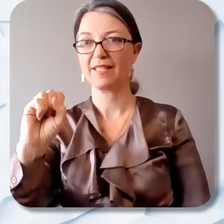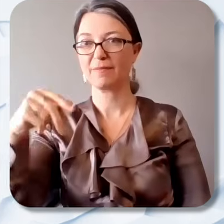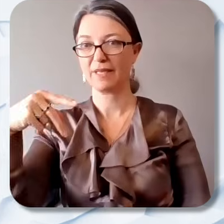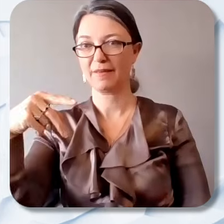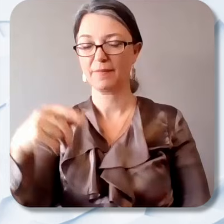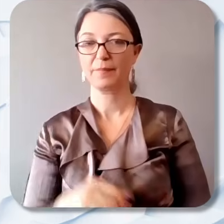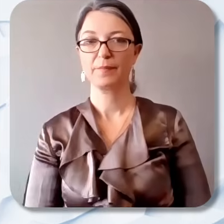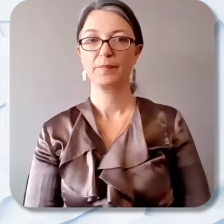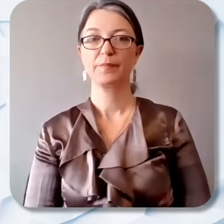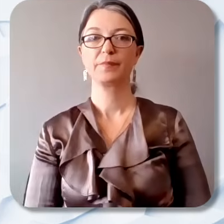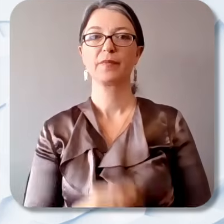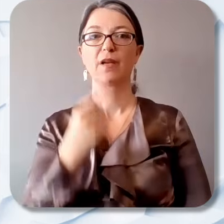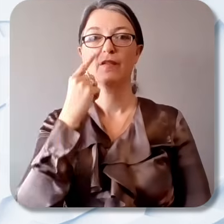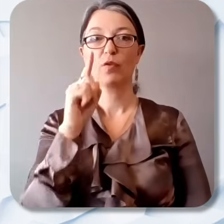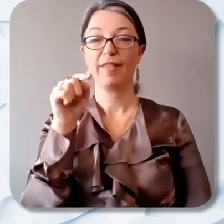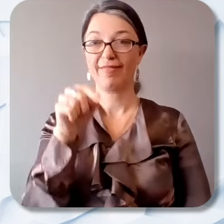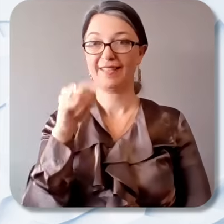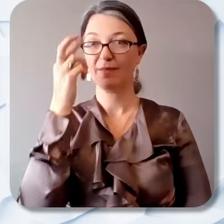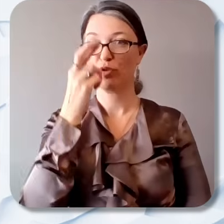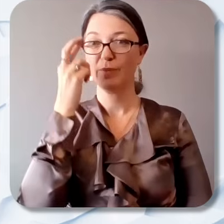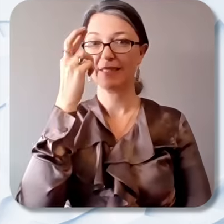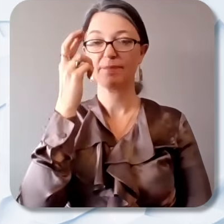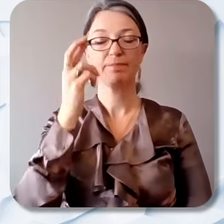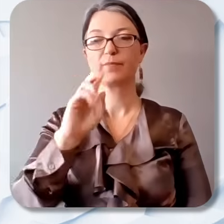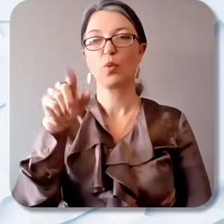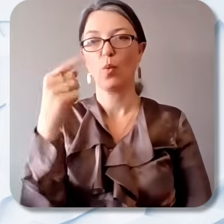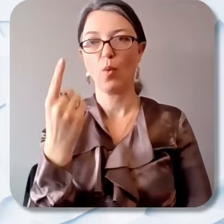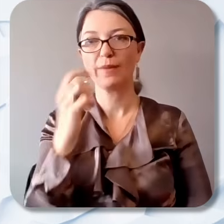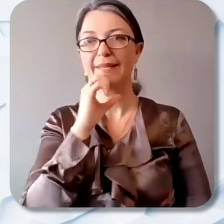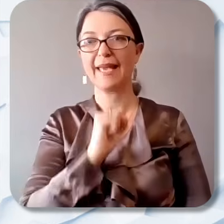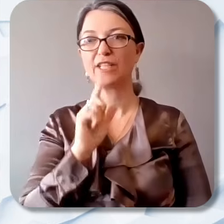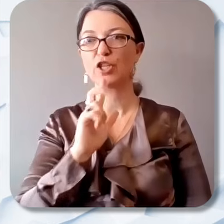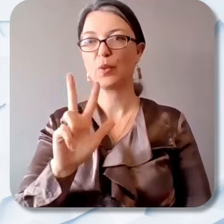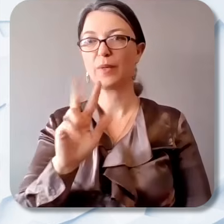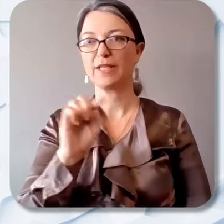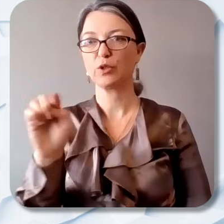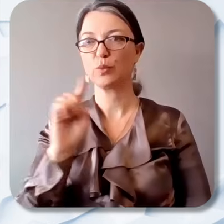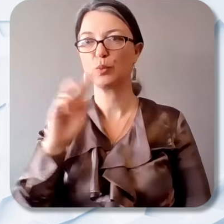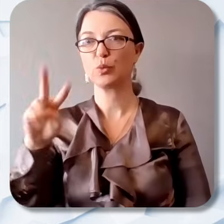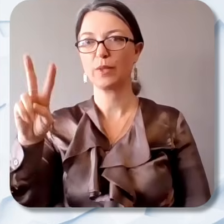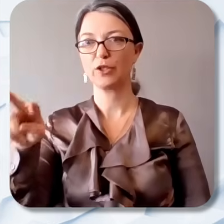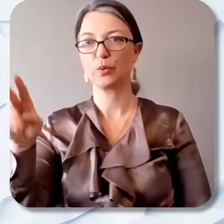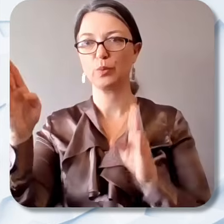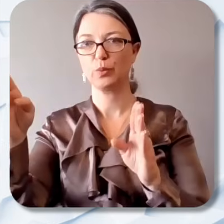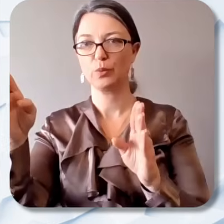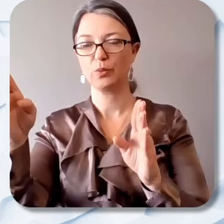So for this purposes we are only looking at students ages 3 through 22 So on your list,